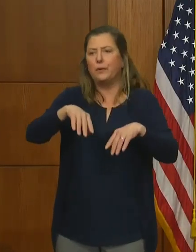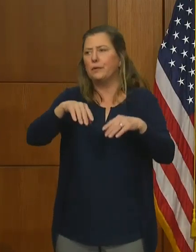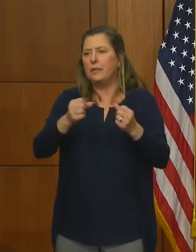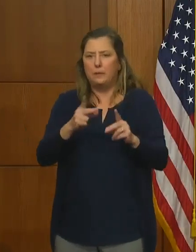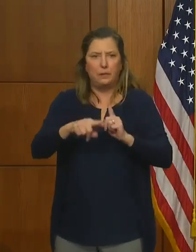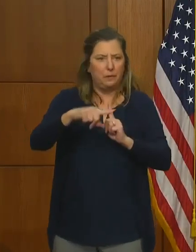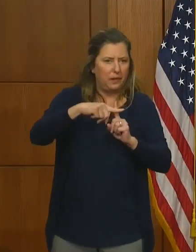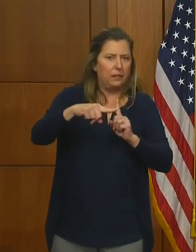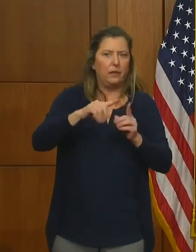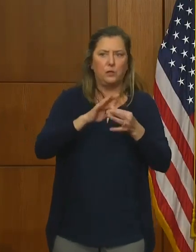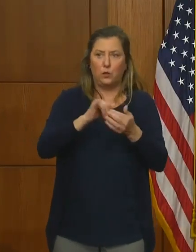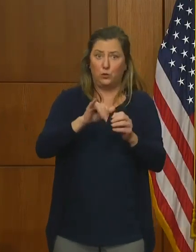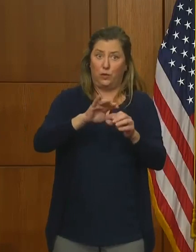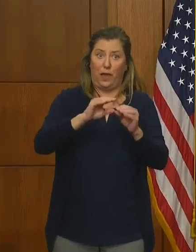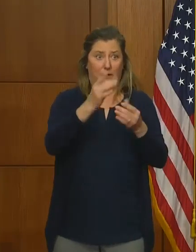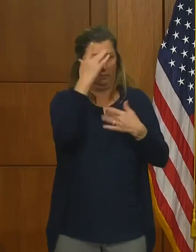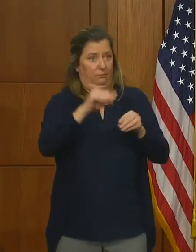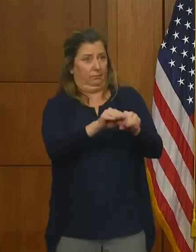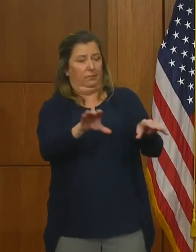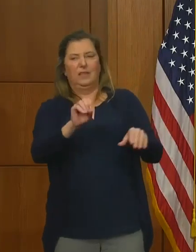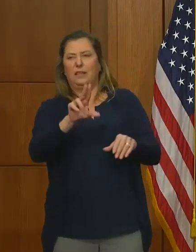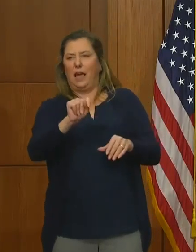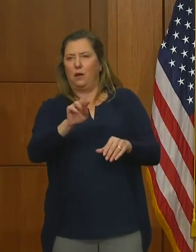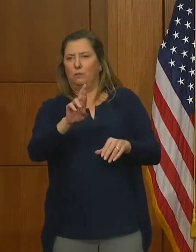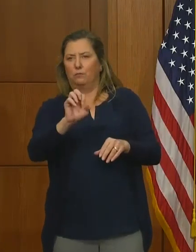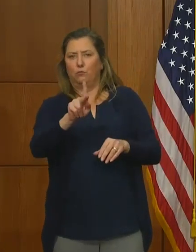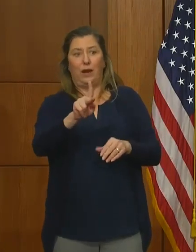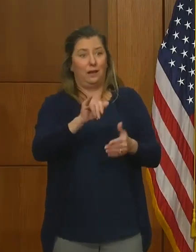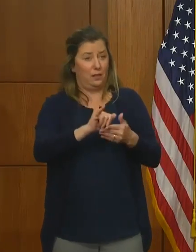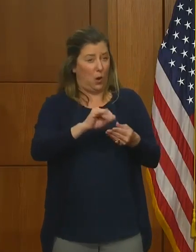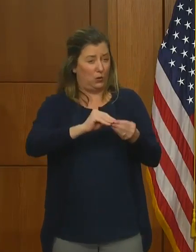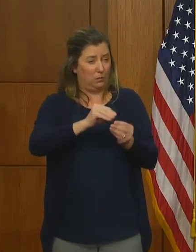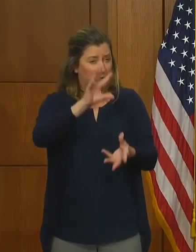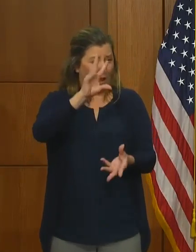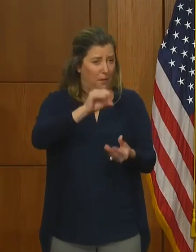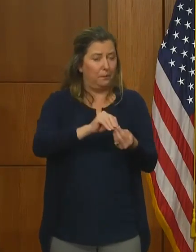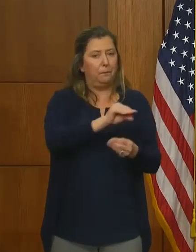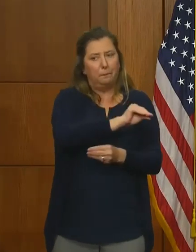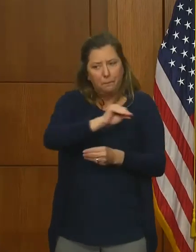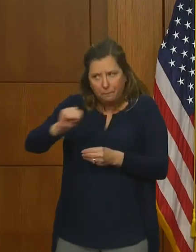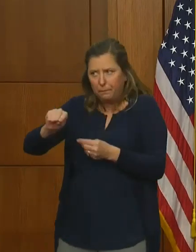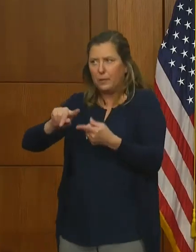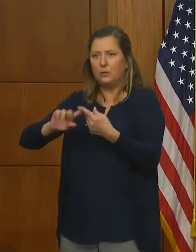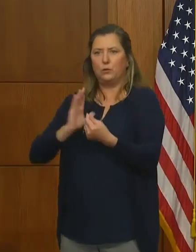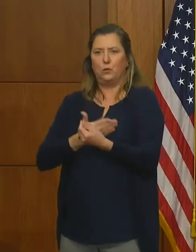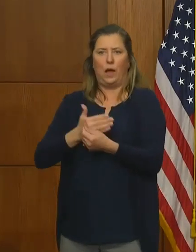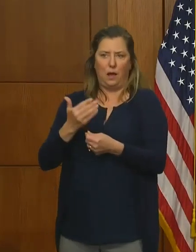DEATHS OR ANY DATA A NUMBER OF CASES EXCEPT REST SOCIAIS DID